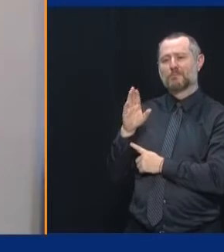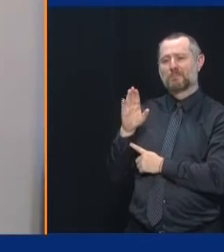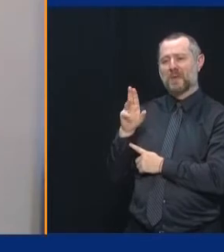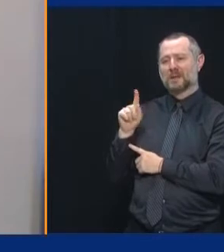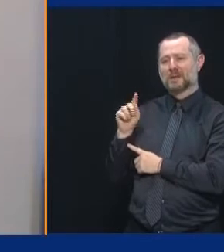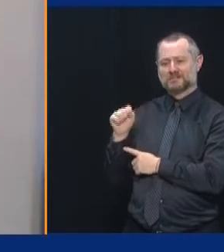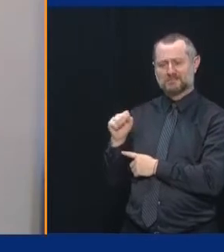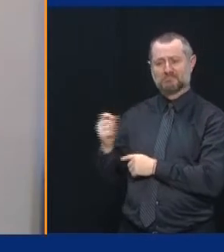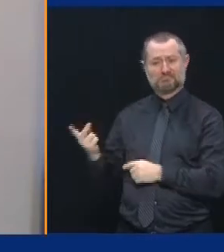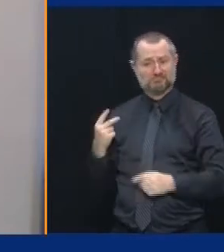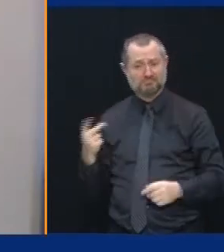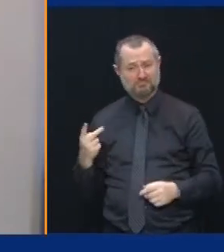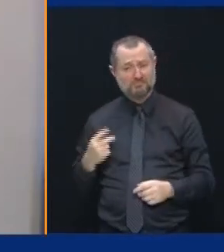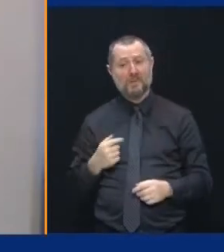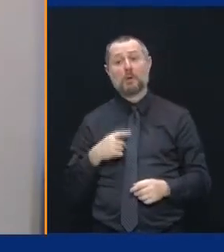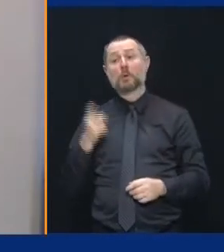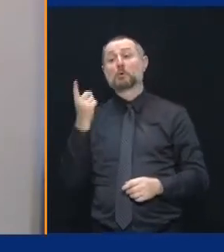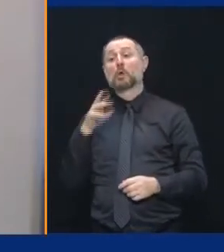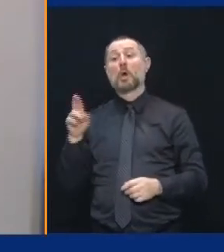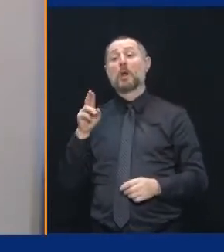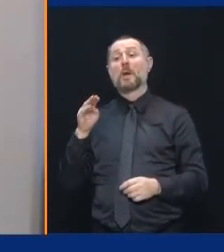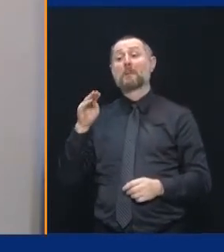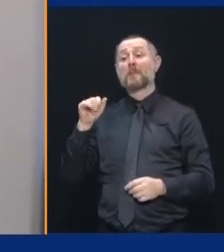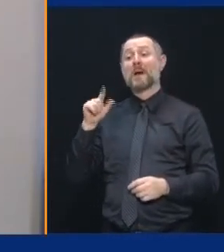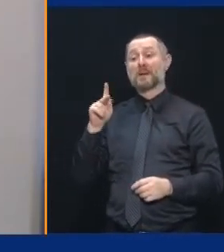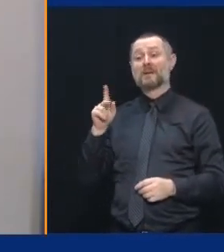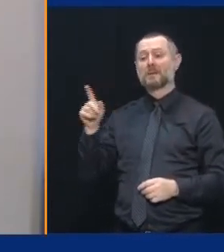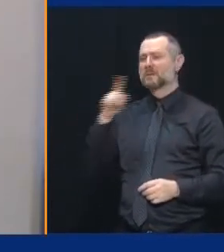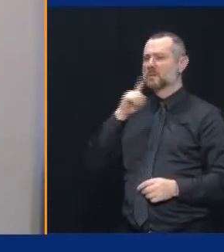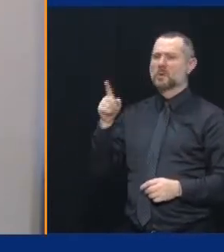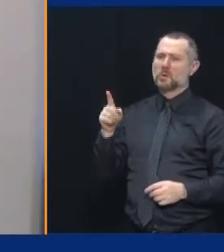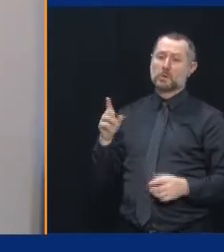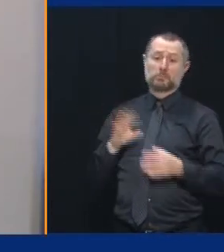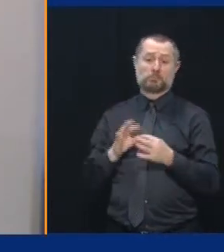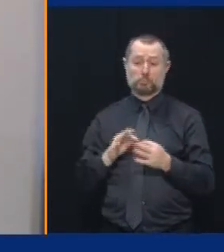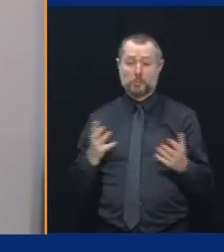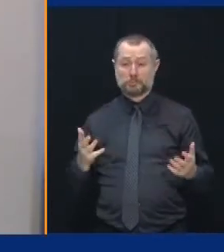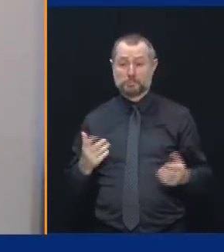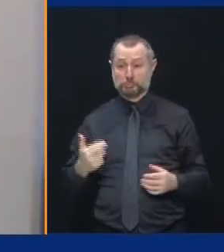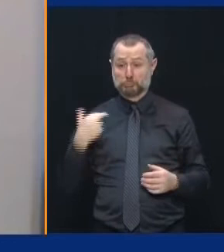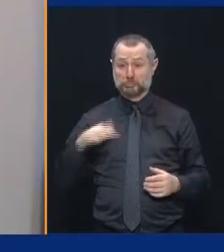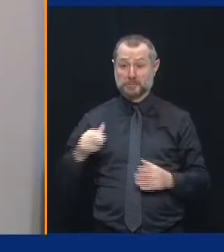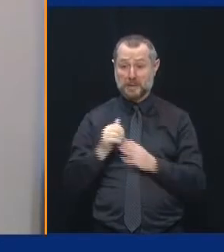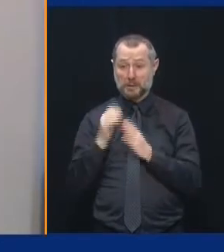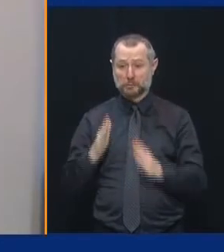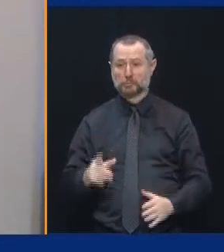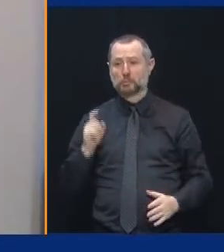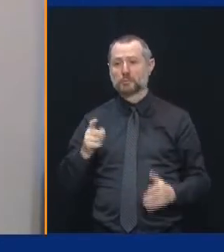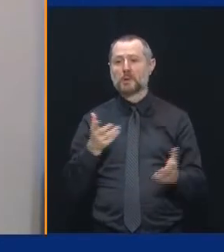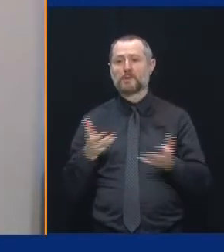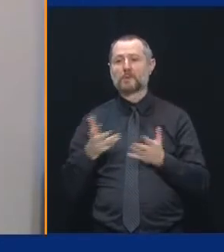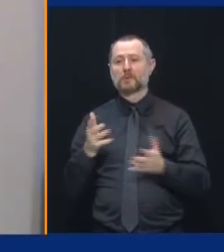COMMUNITY AND THE SERVICE CO-CHAIR WITH REVEREND DR. CALVIN.